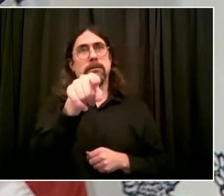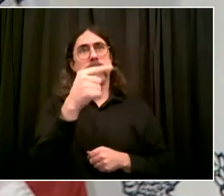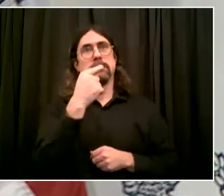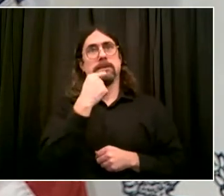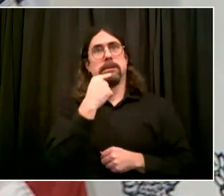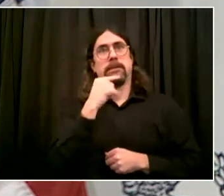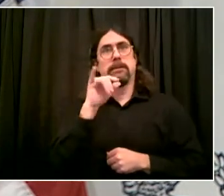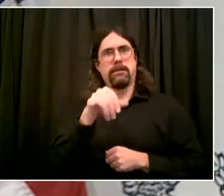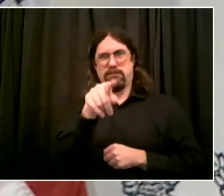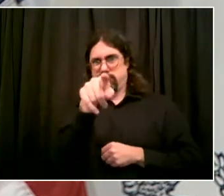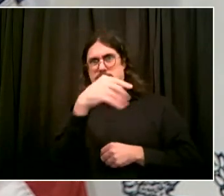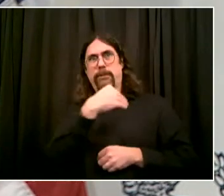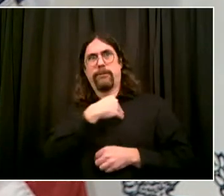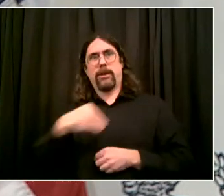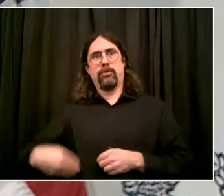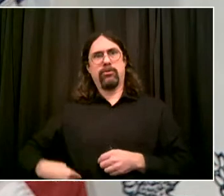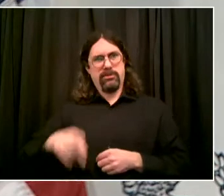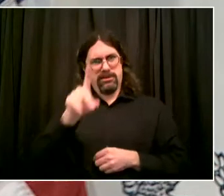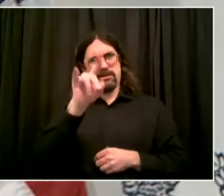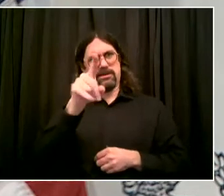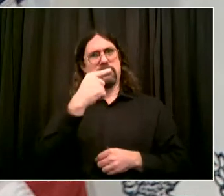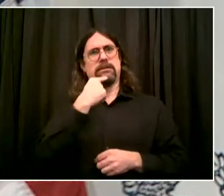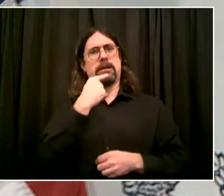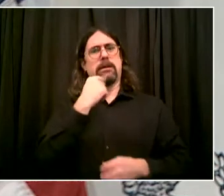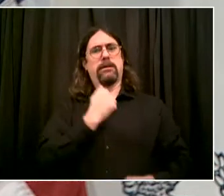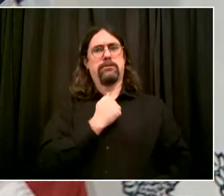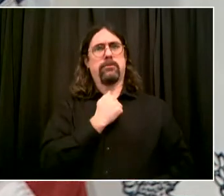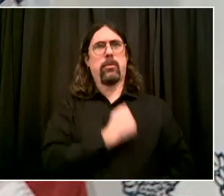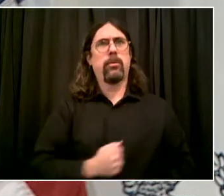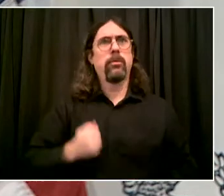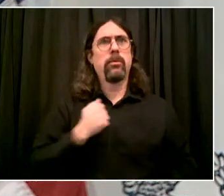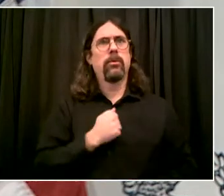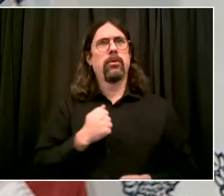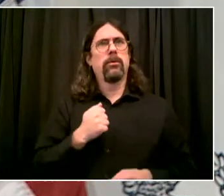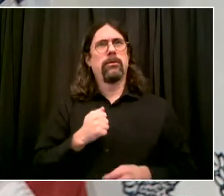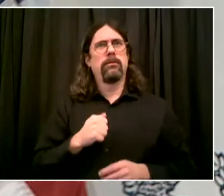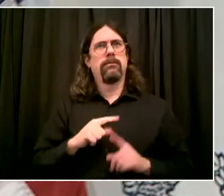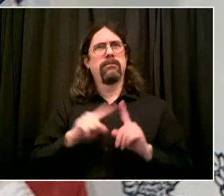TRUST THE NEIGHBORHOODS, WILL YOU ASK THE COMMSSMIIONER TO APOLOGIZE TO THE PEOPLE F FR OTHTHE